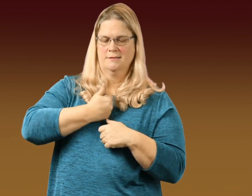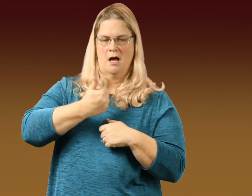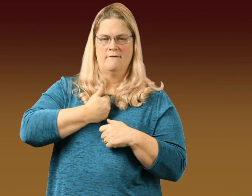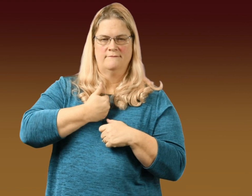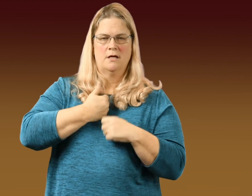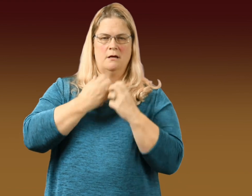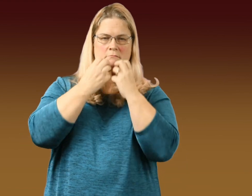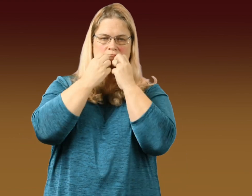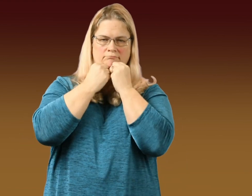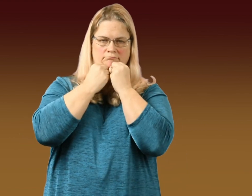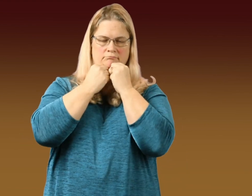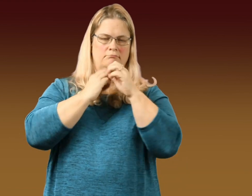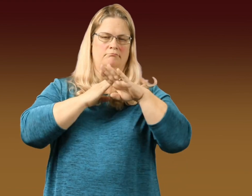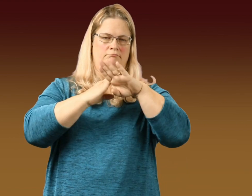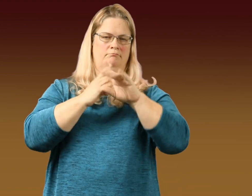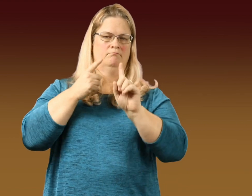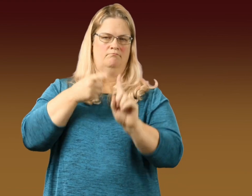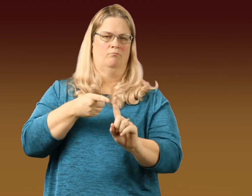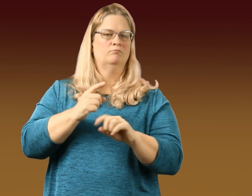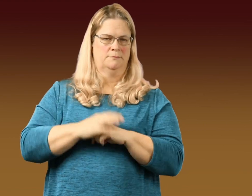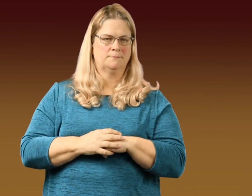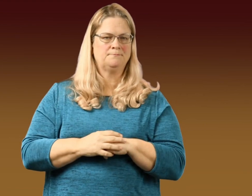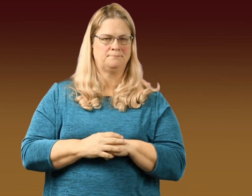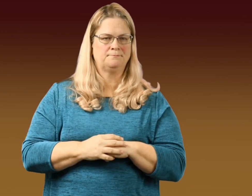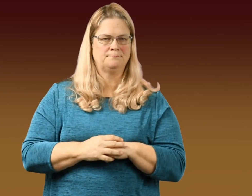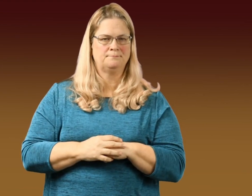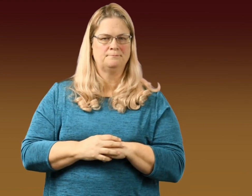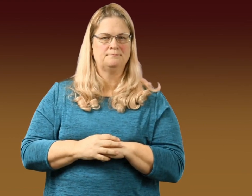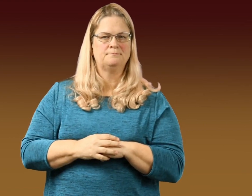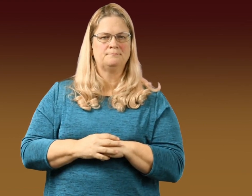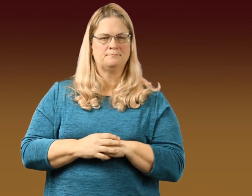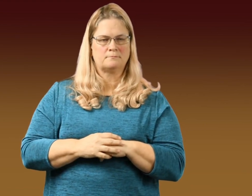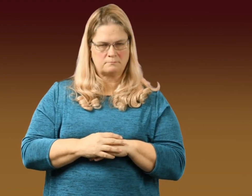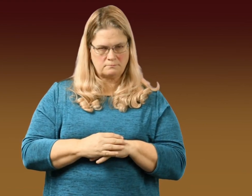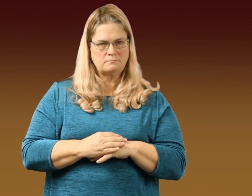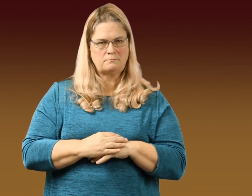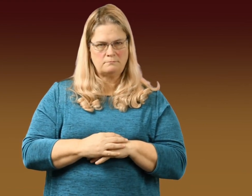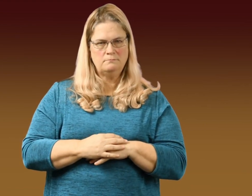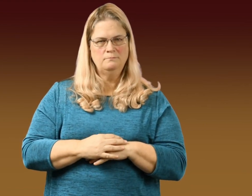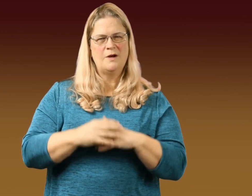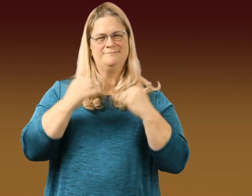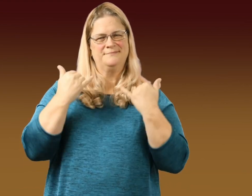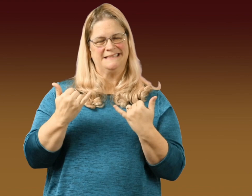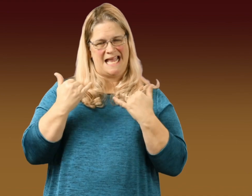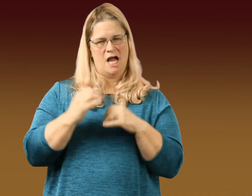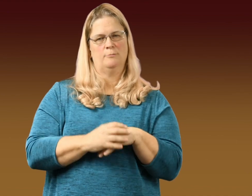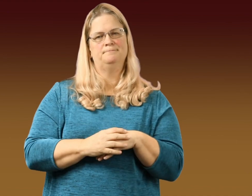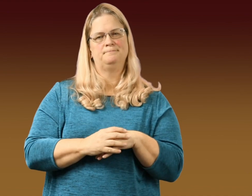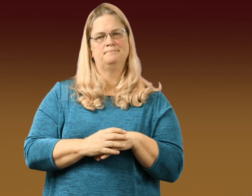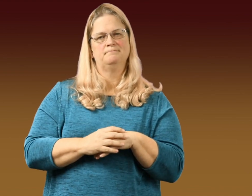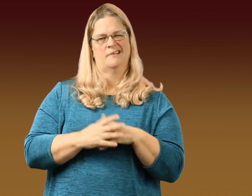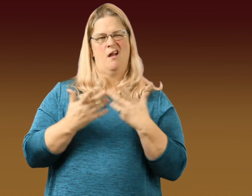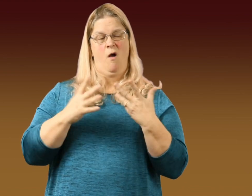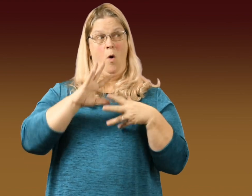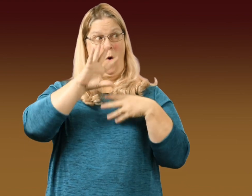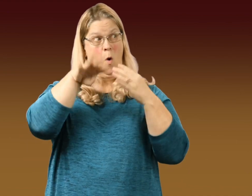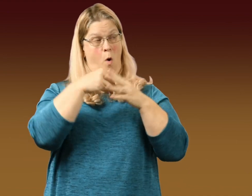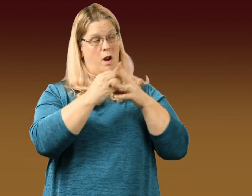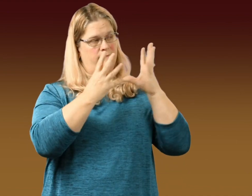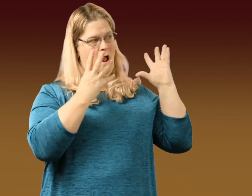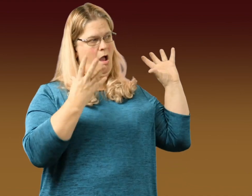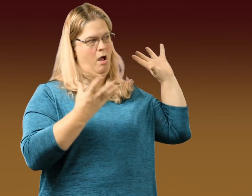with their abilities, because self-preservation is their goal at this point.